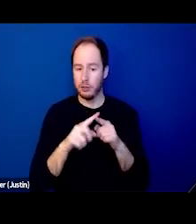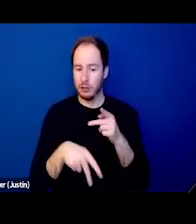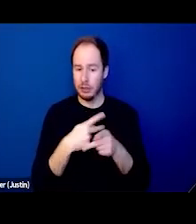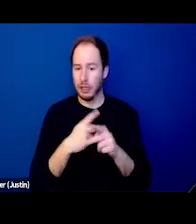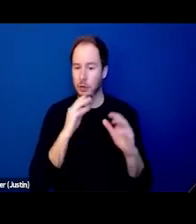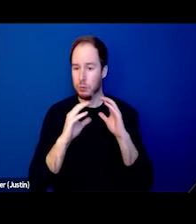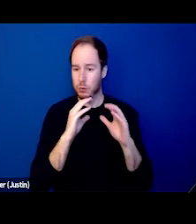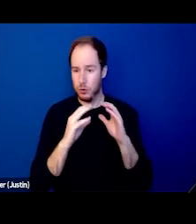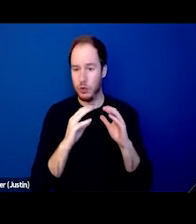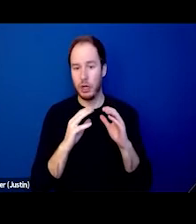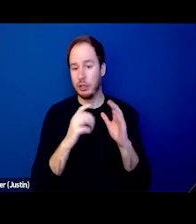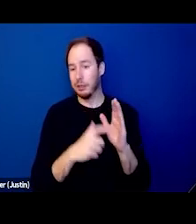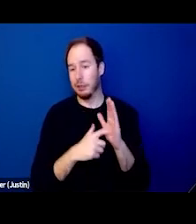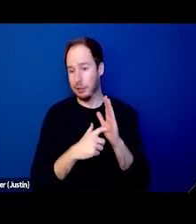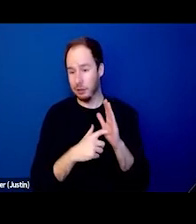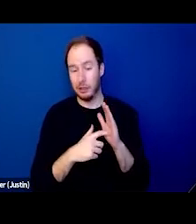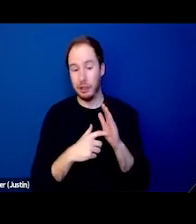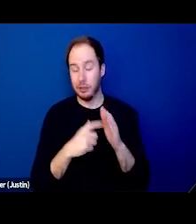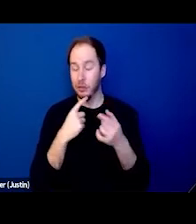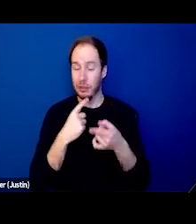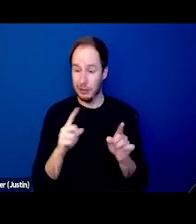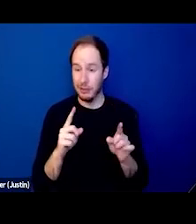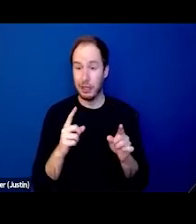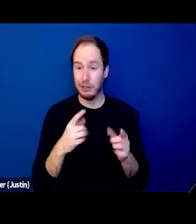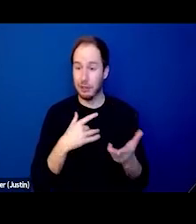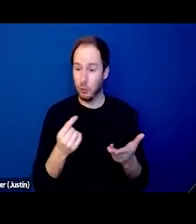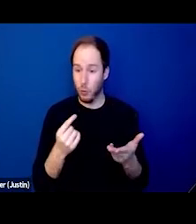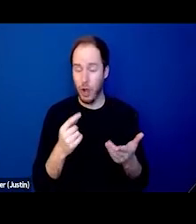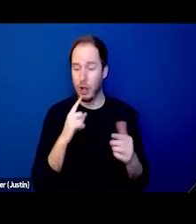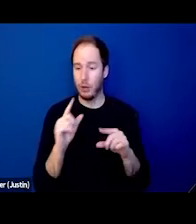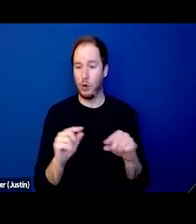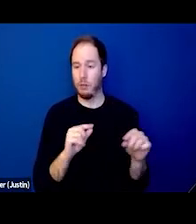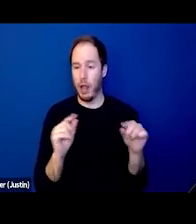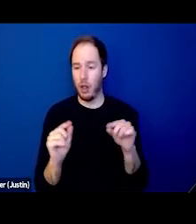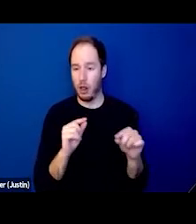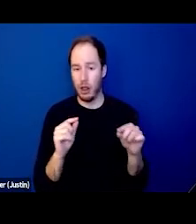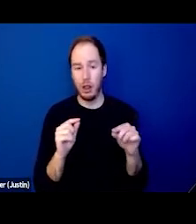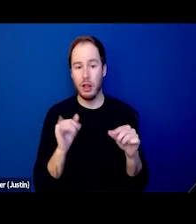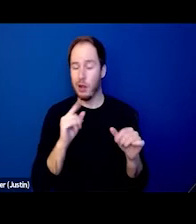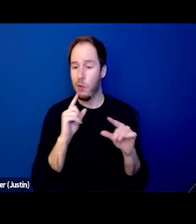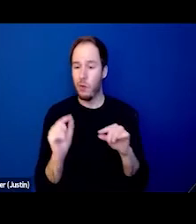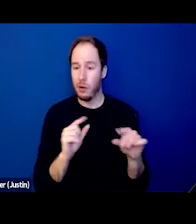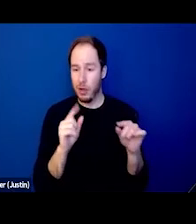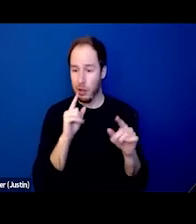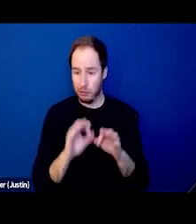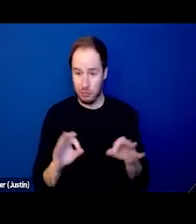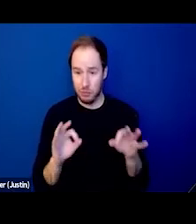So one of the most effective ways is word of mouth and word of mouth is important with the tribal communities